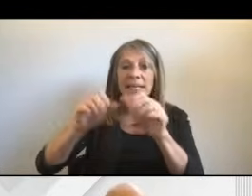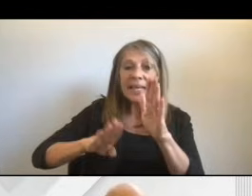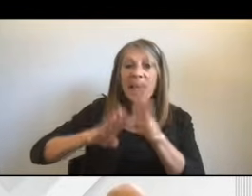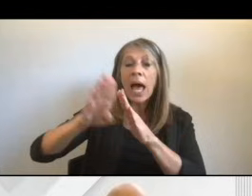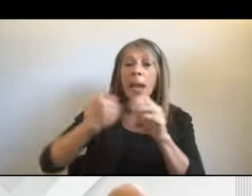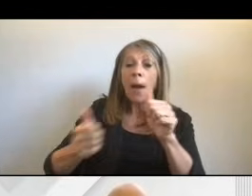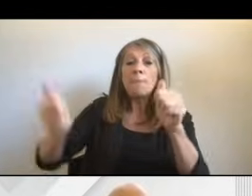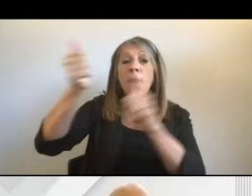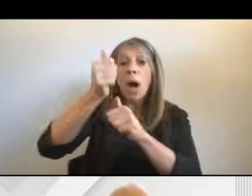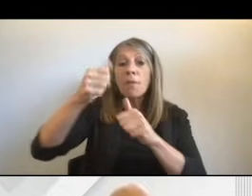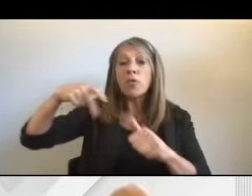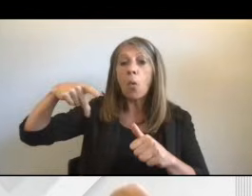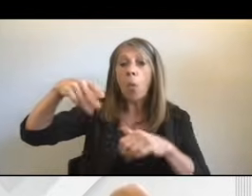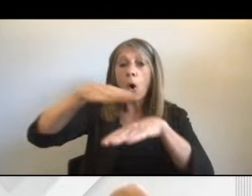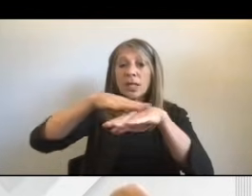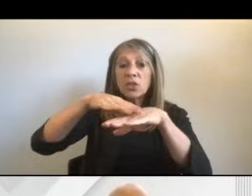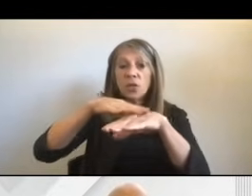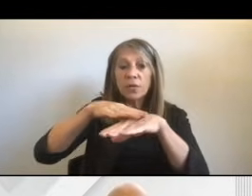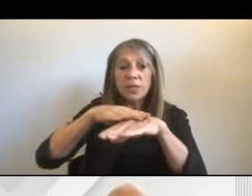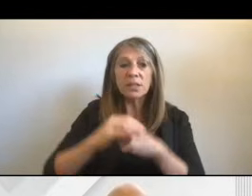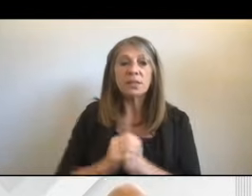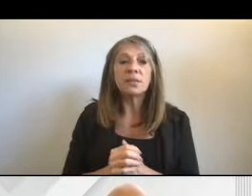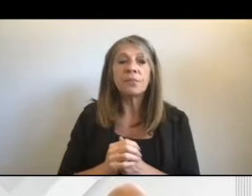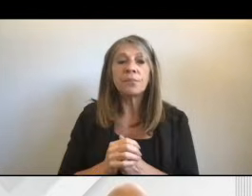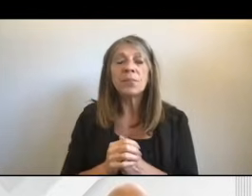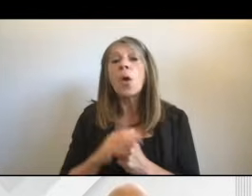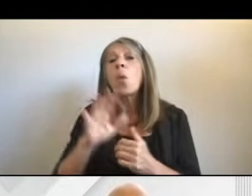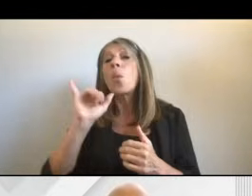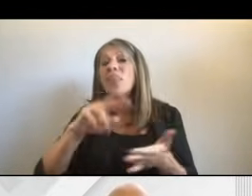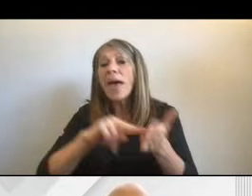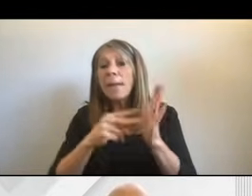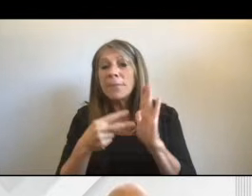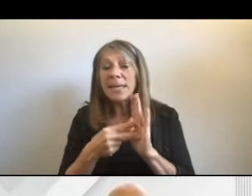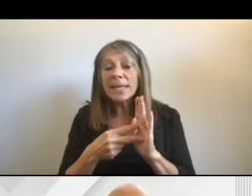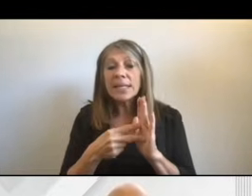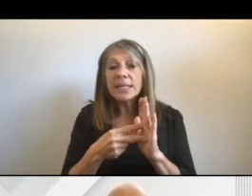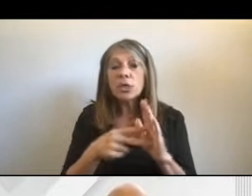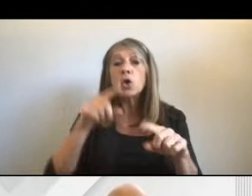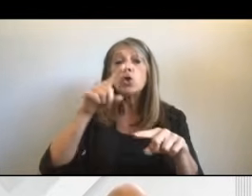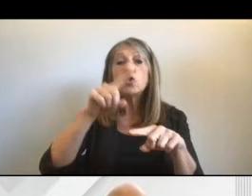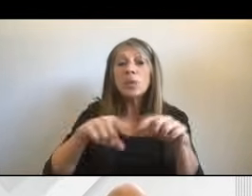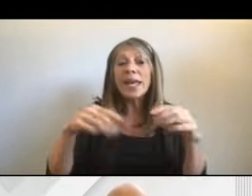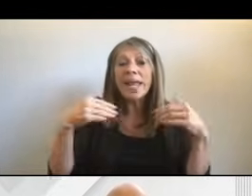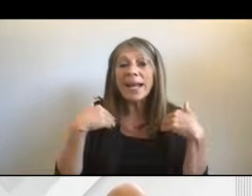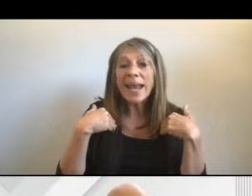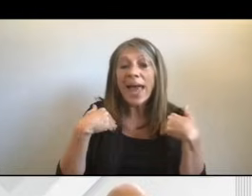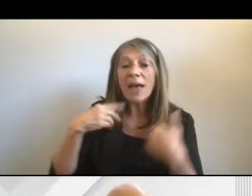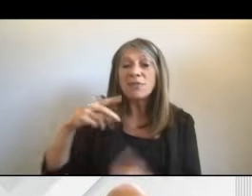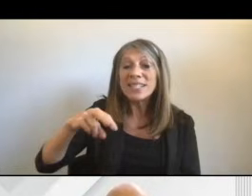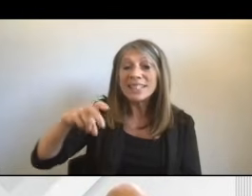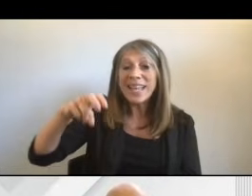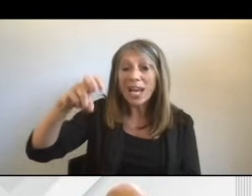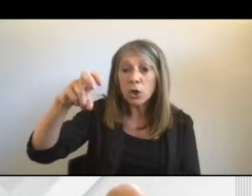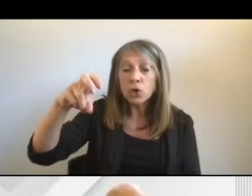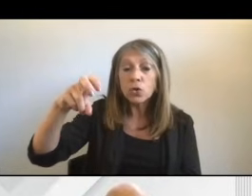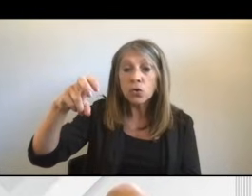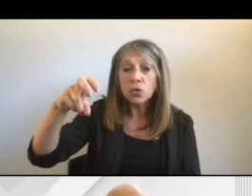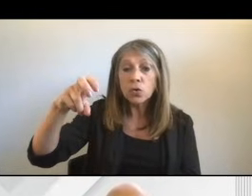ramp surface, and stair nosing. So what that means is that you can't have a stair or a ramp